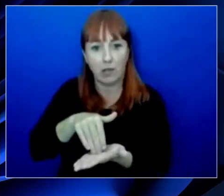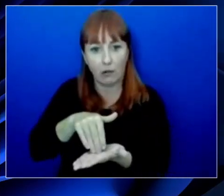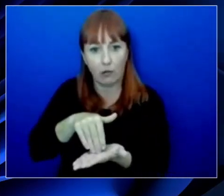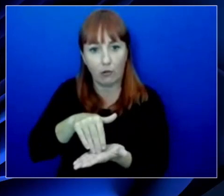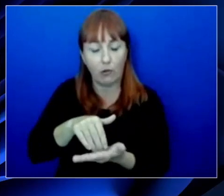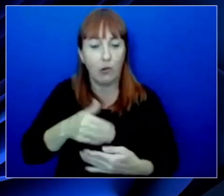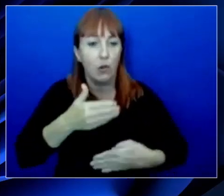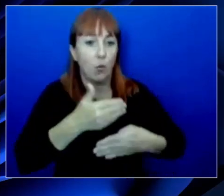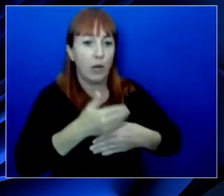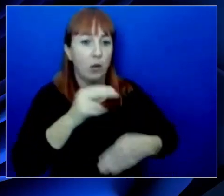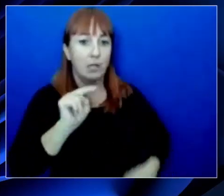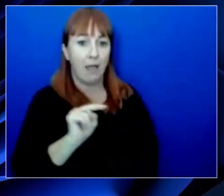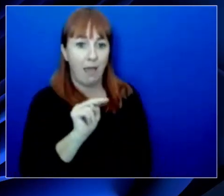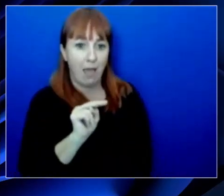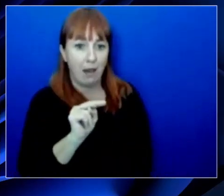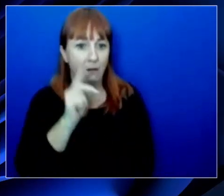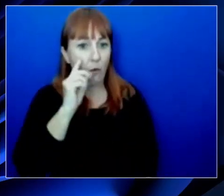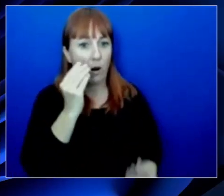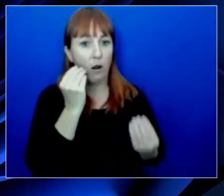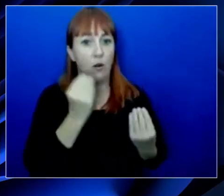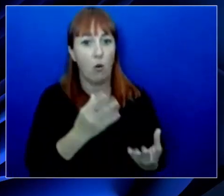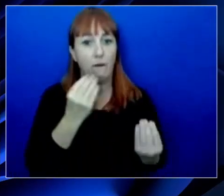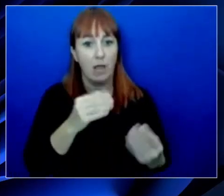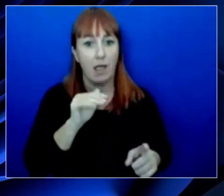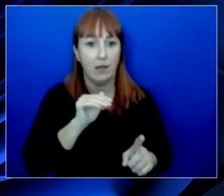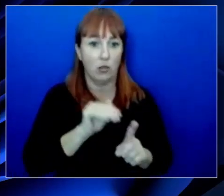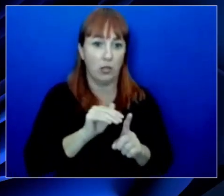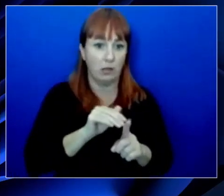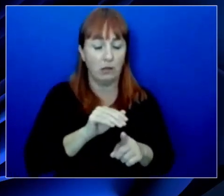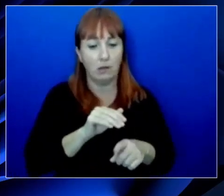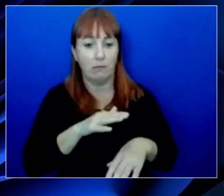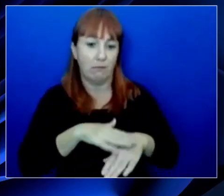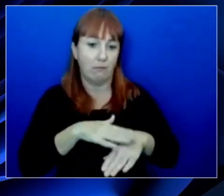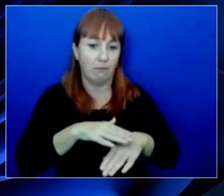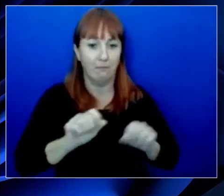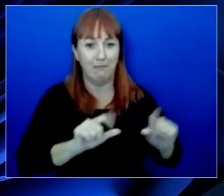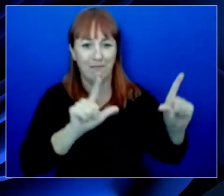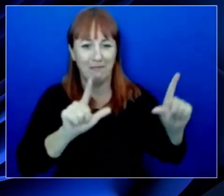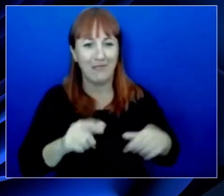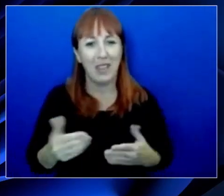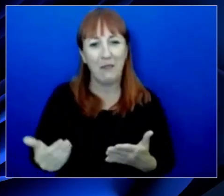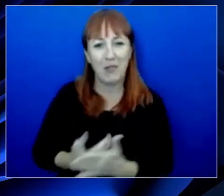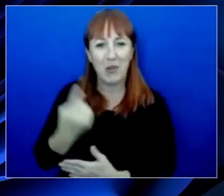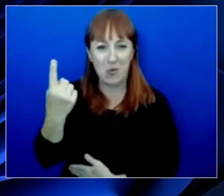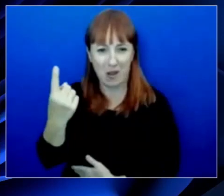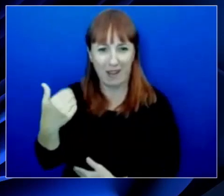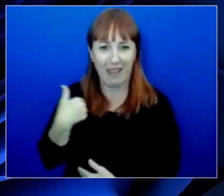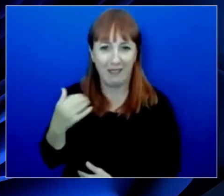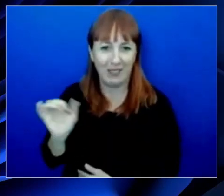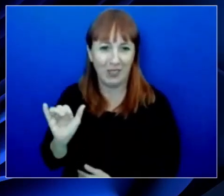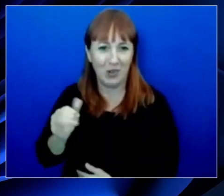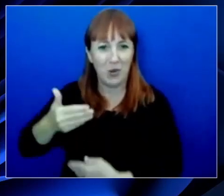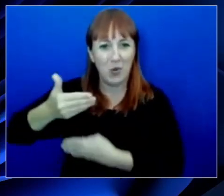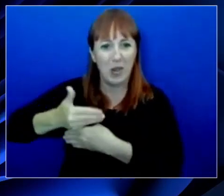Windows N is for notifications. And we have a new one Windows C for